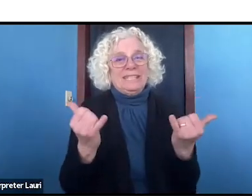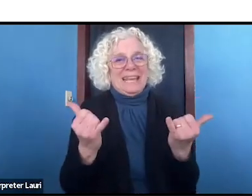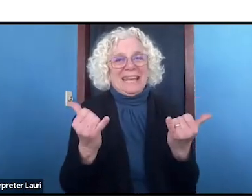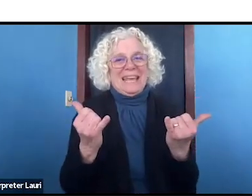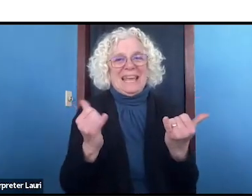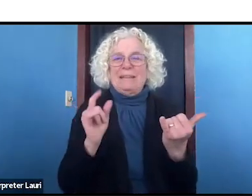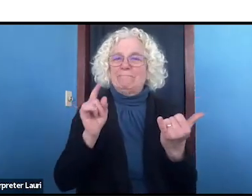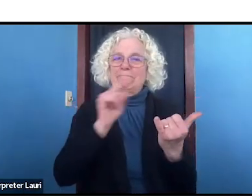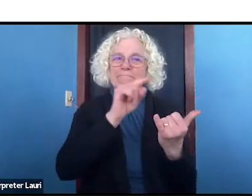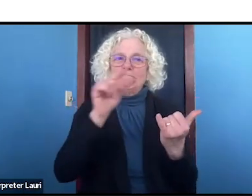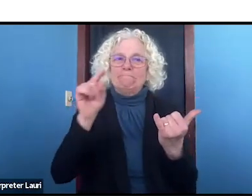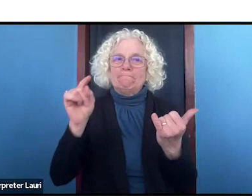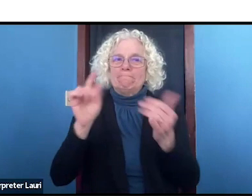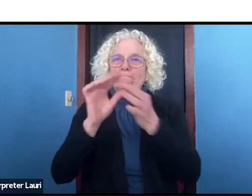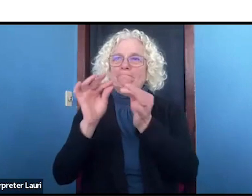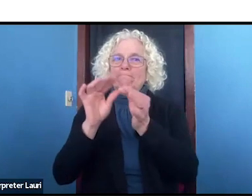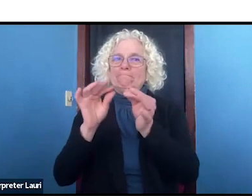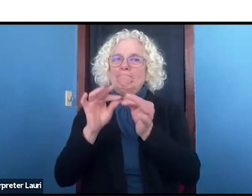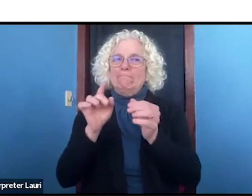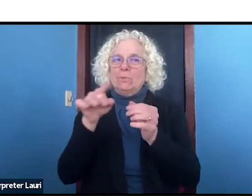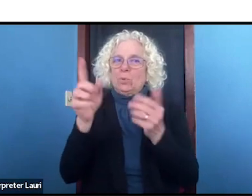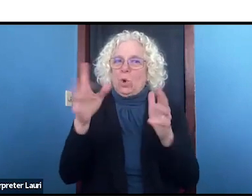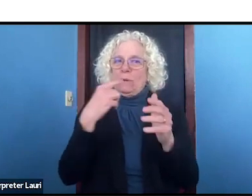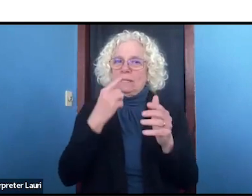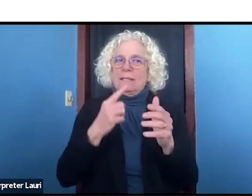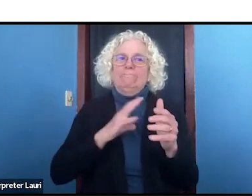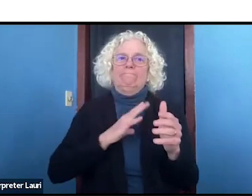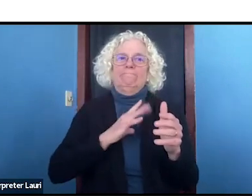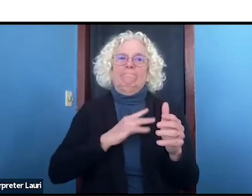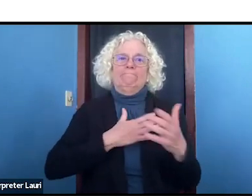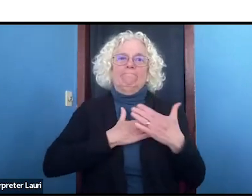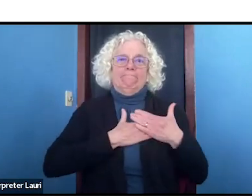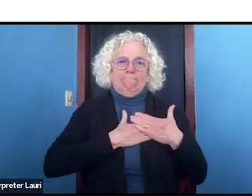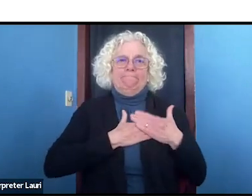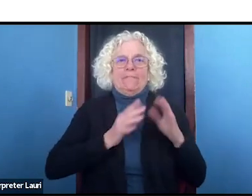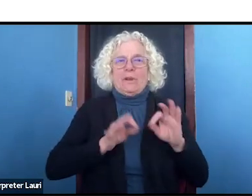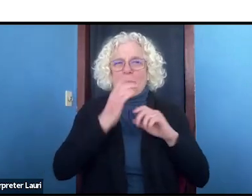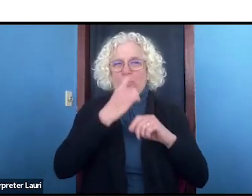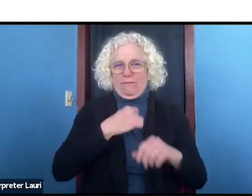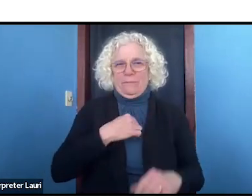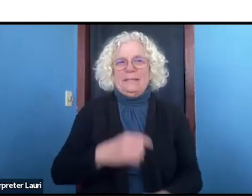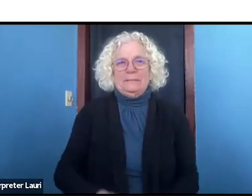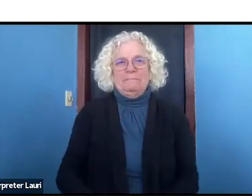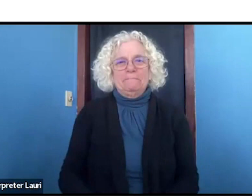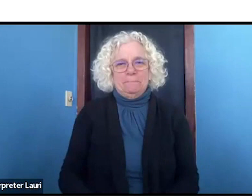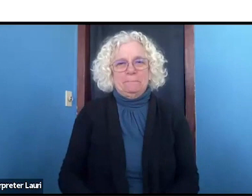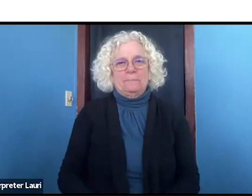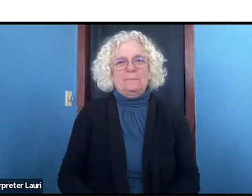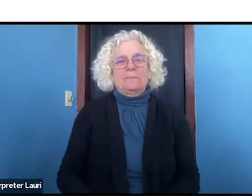that are important to me that have already been introduced. So this is great. Let's have the first time.